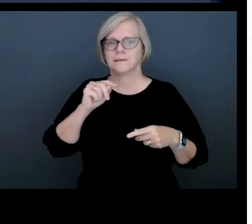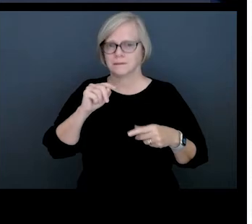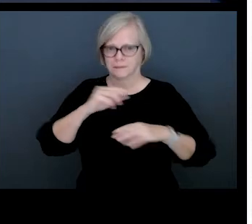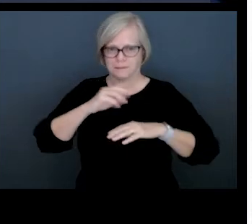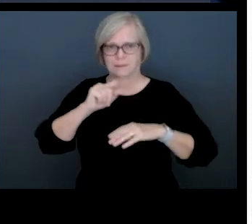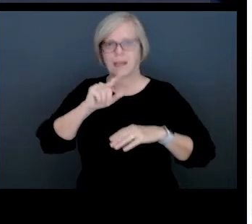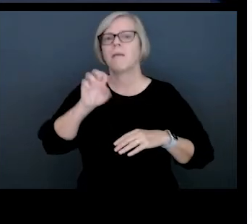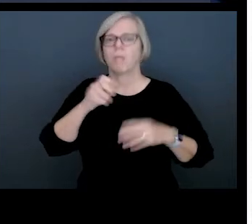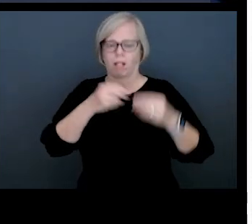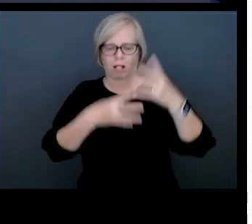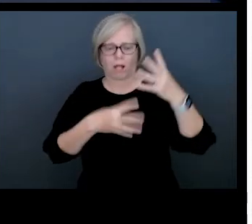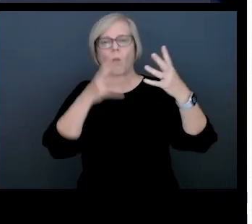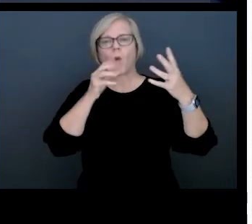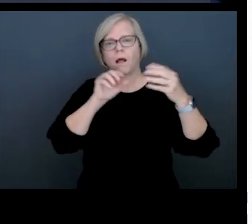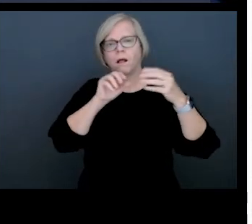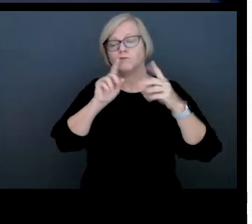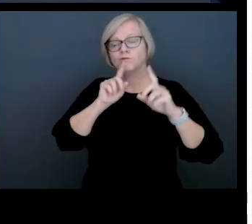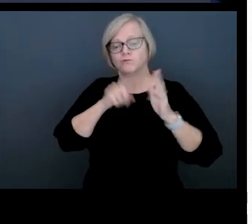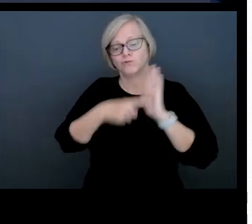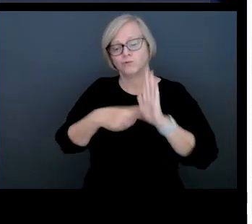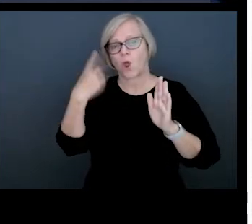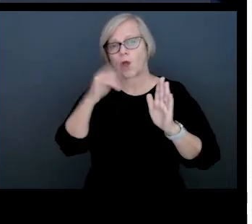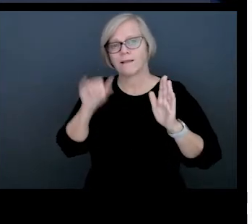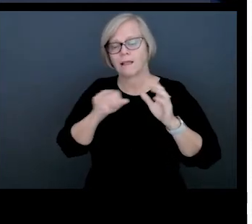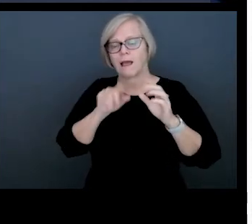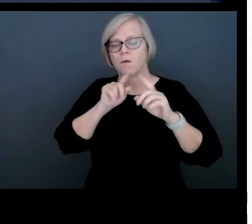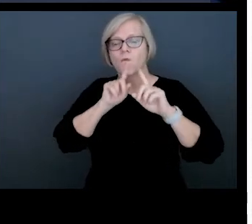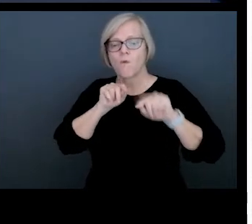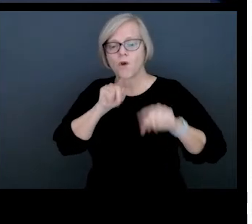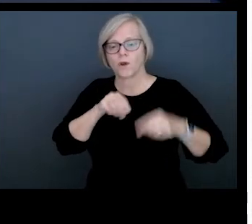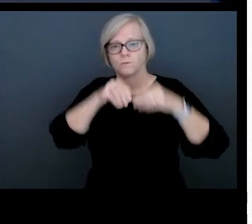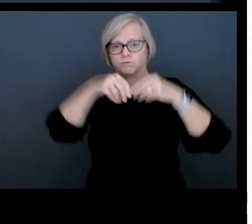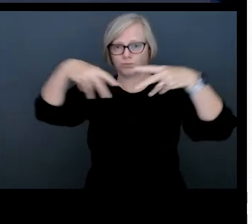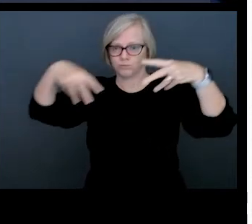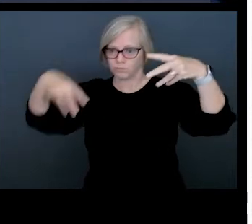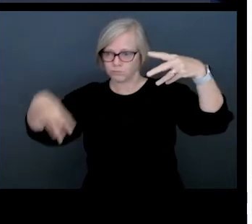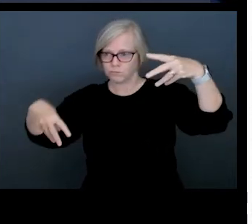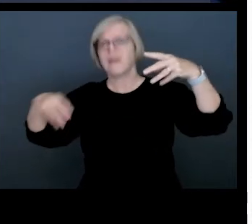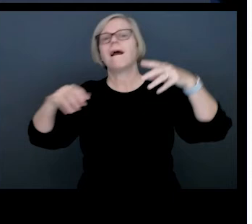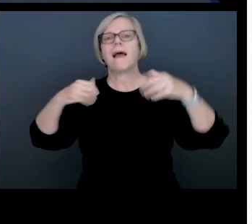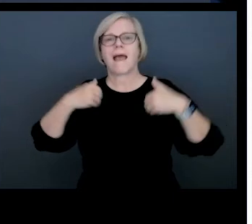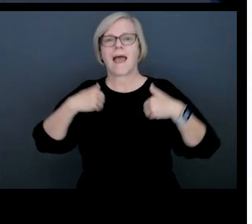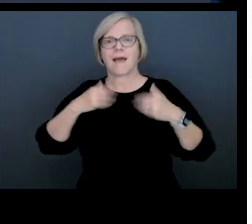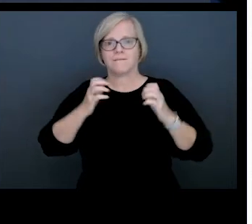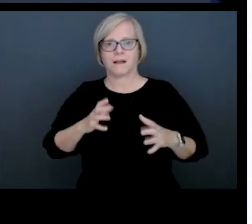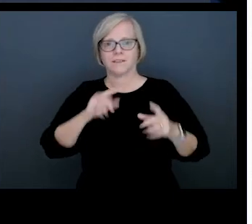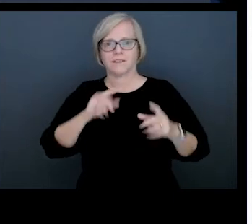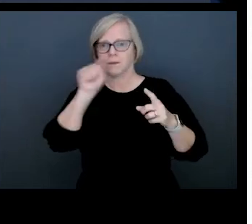This order flow is using Stripe under the hood. So then you have customers with the ability to buy a coffee